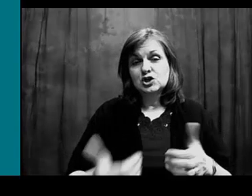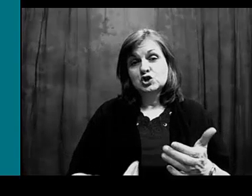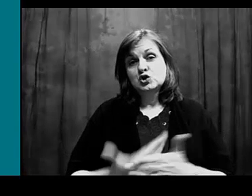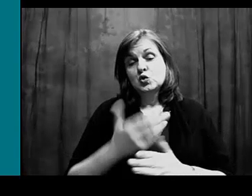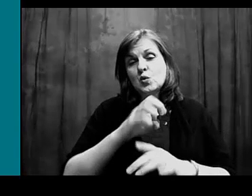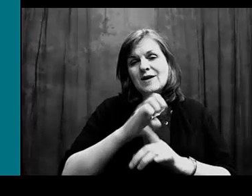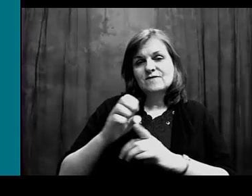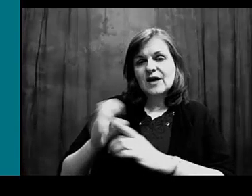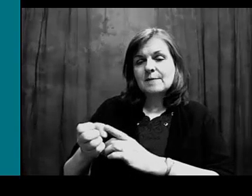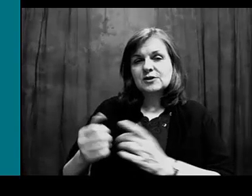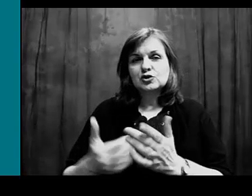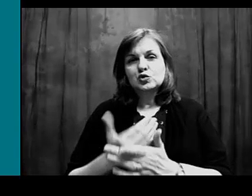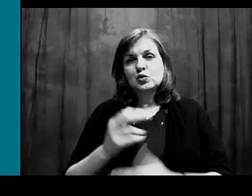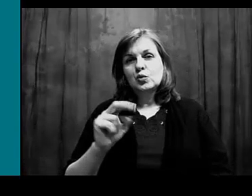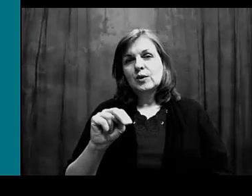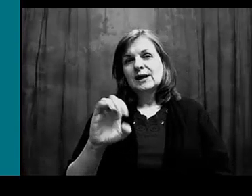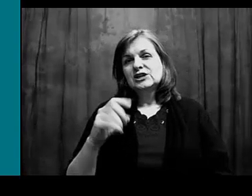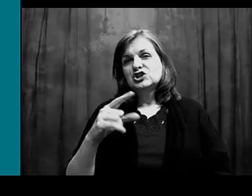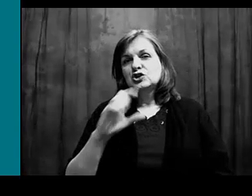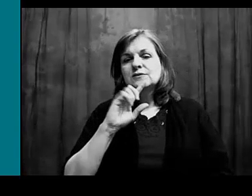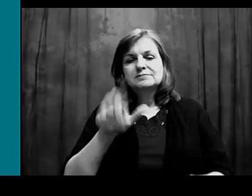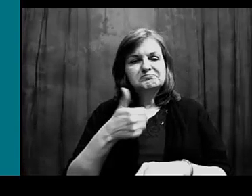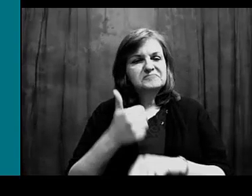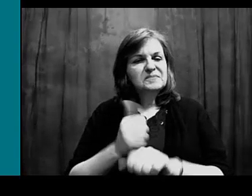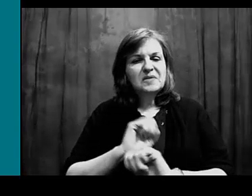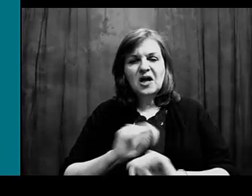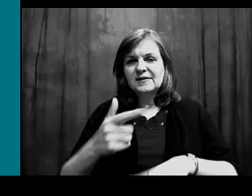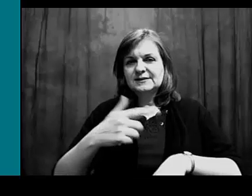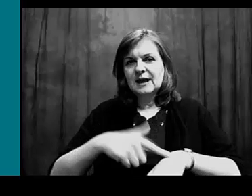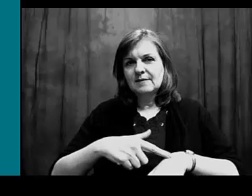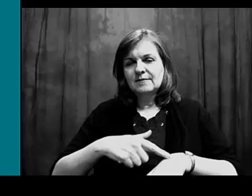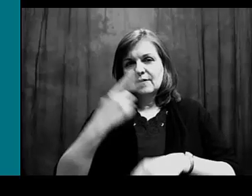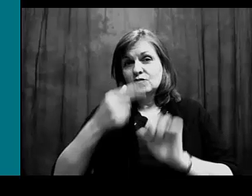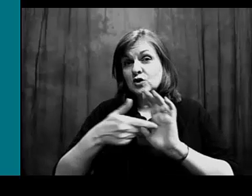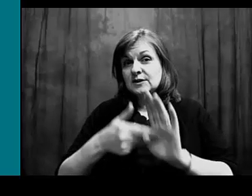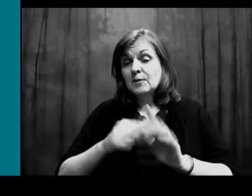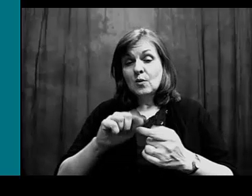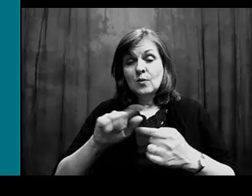new environments new niches happen all the time we mentioned island formations